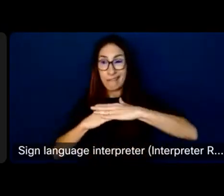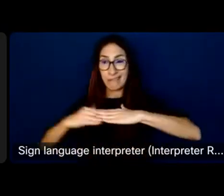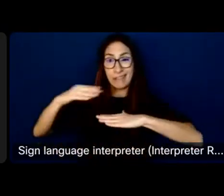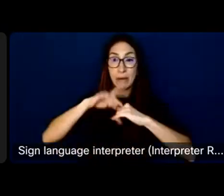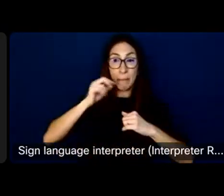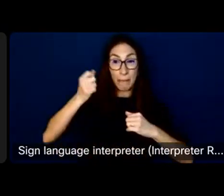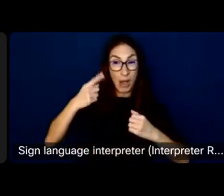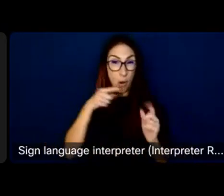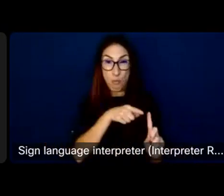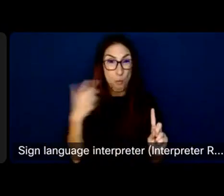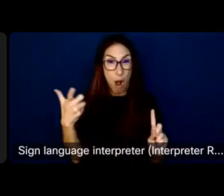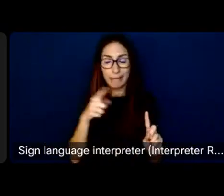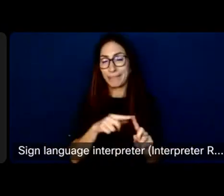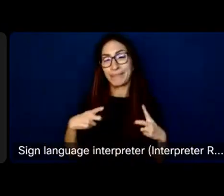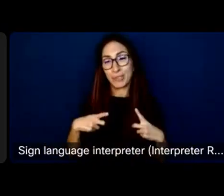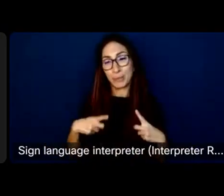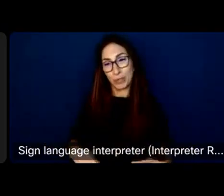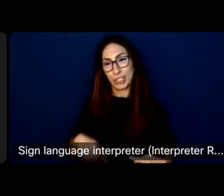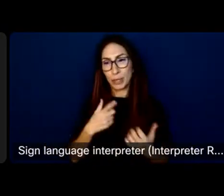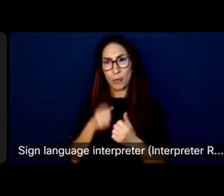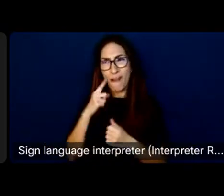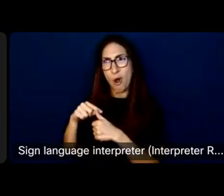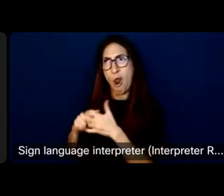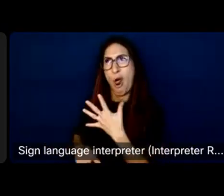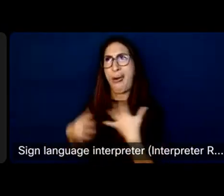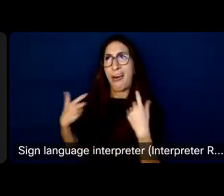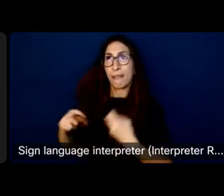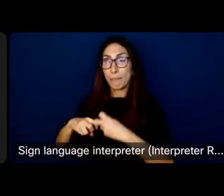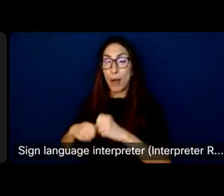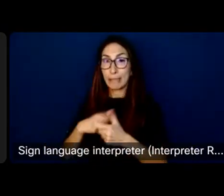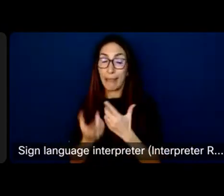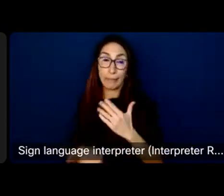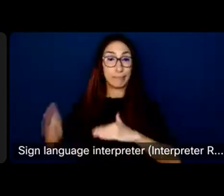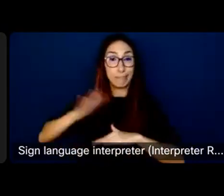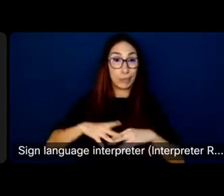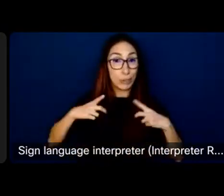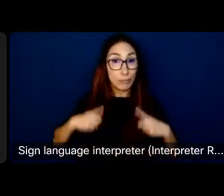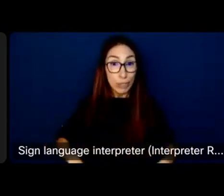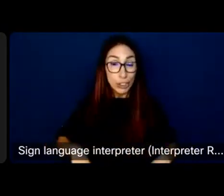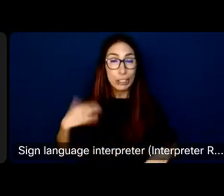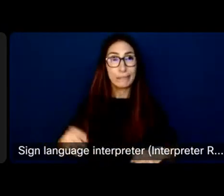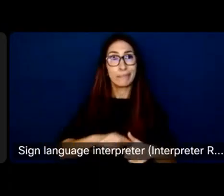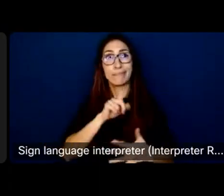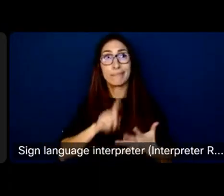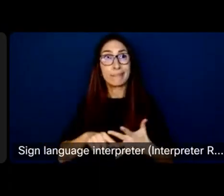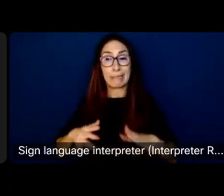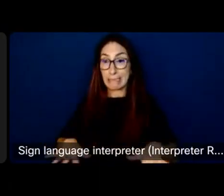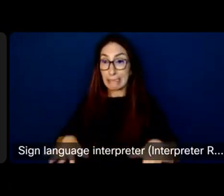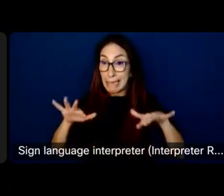that. Anxiety is layered on top of that. Each thing with